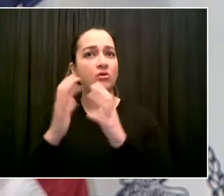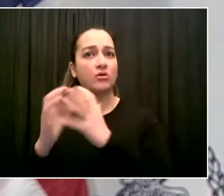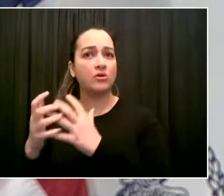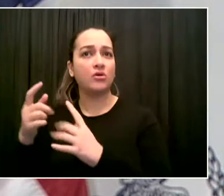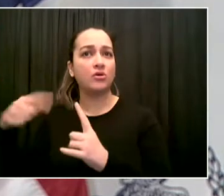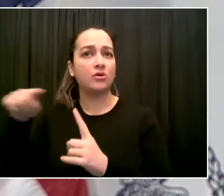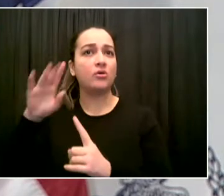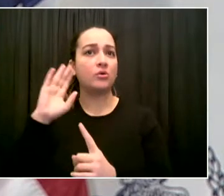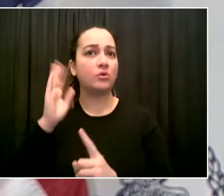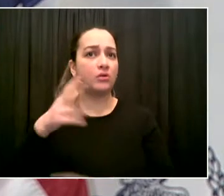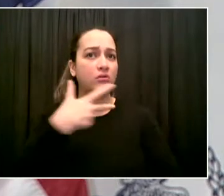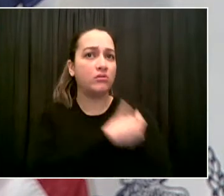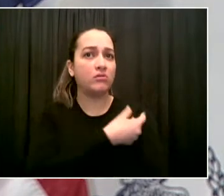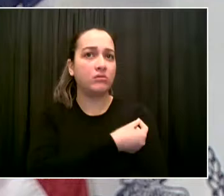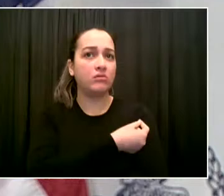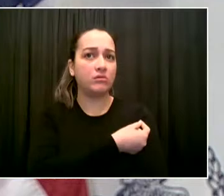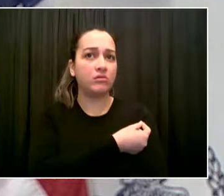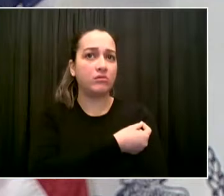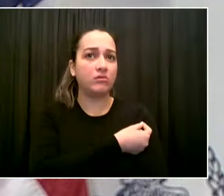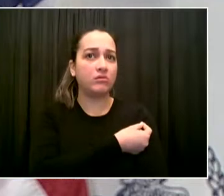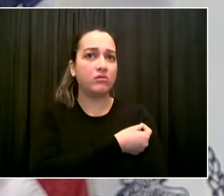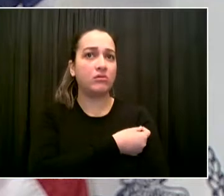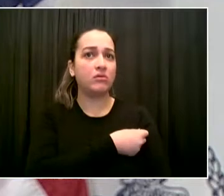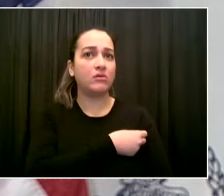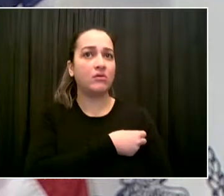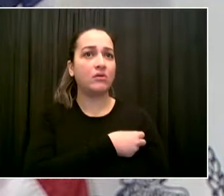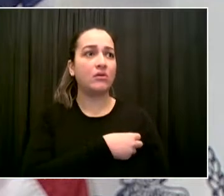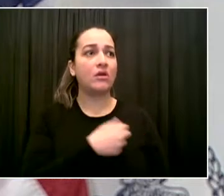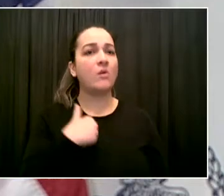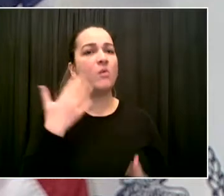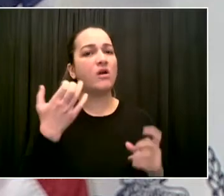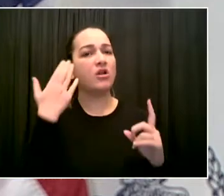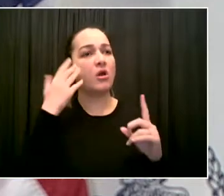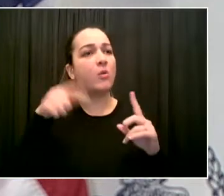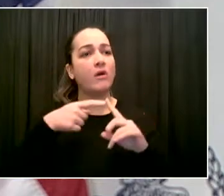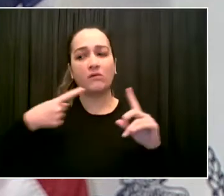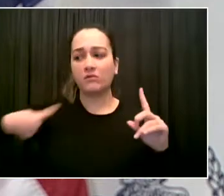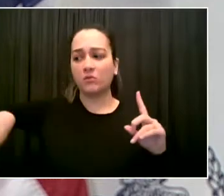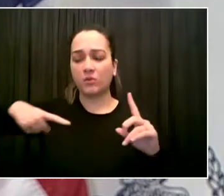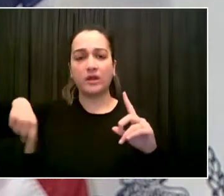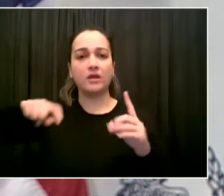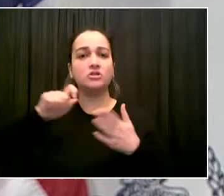INFORMATION TECHNOLOGY. TO THINK THOSE